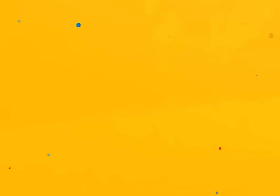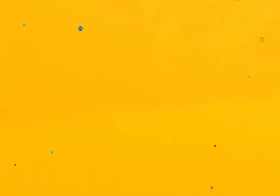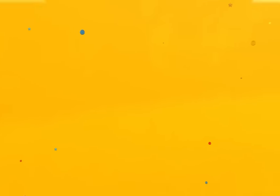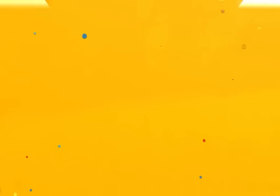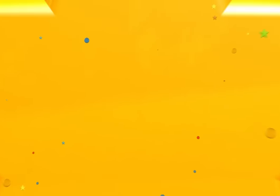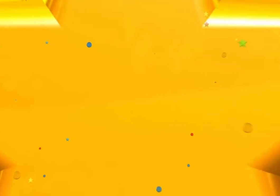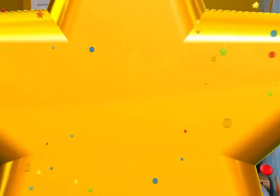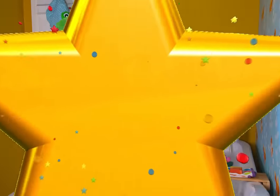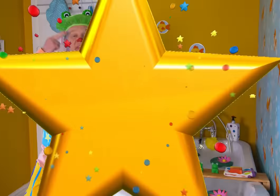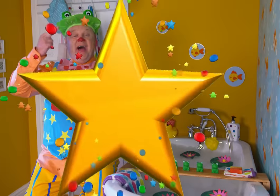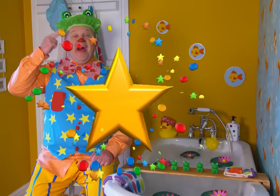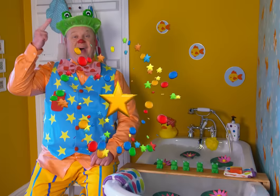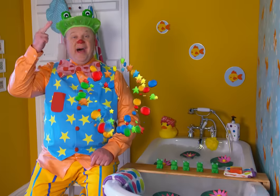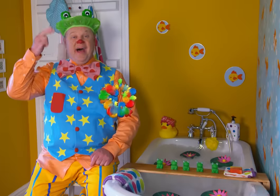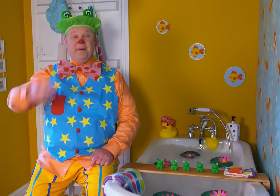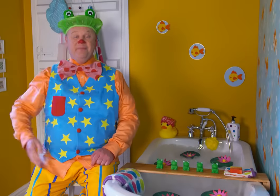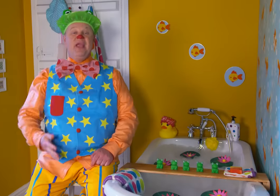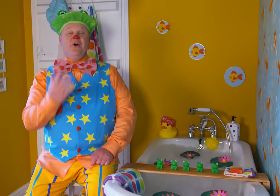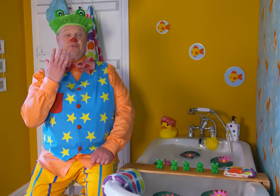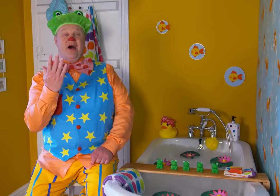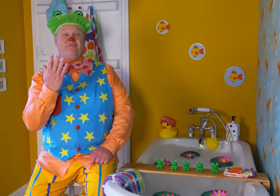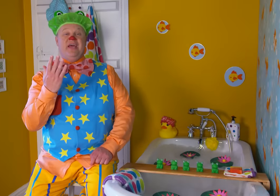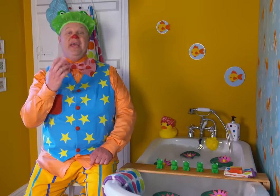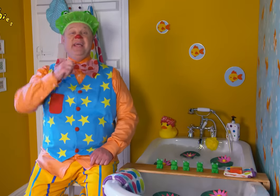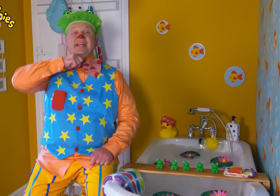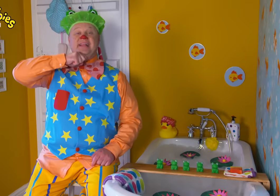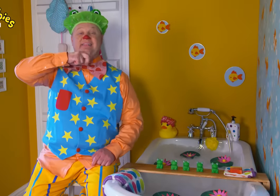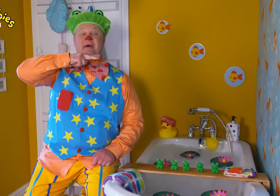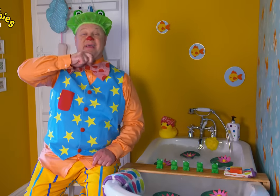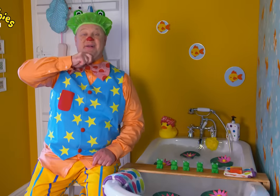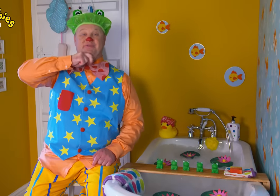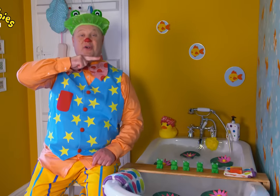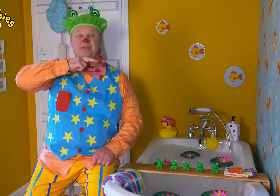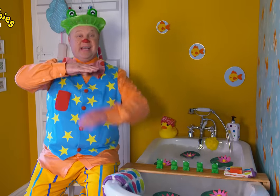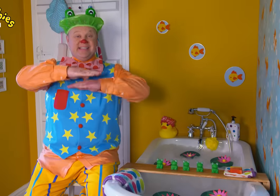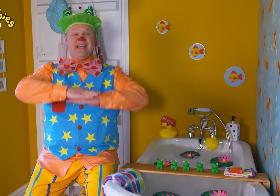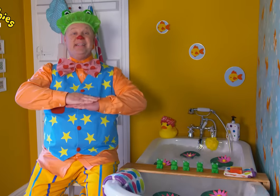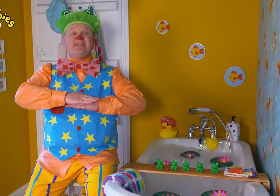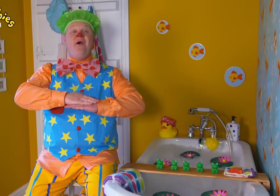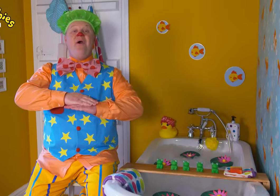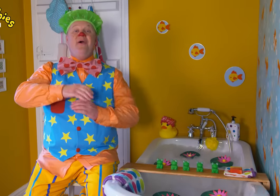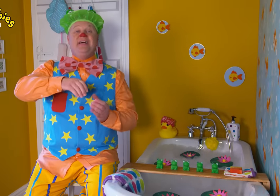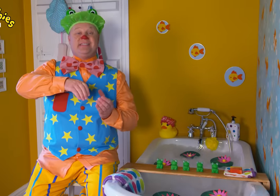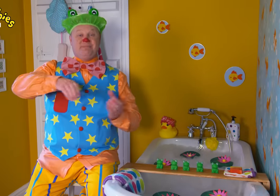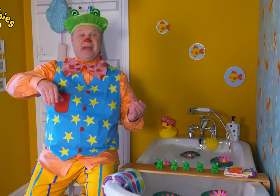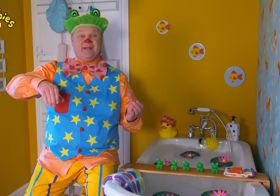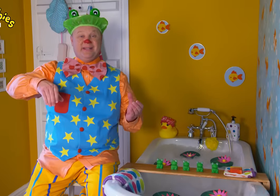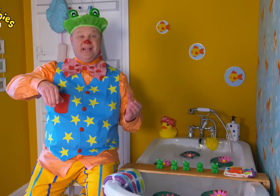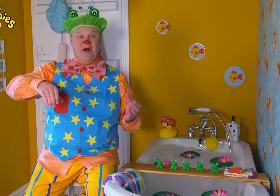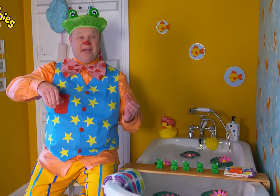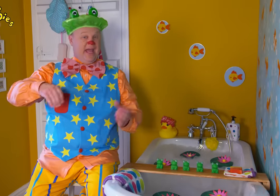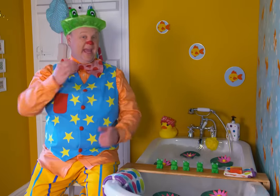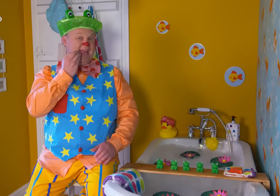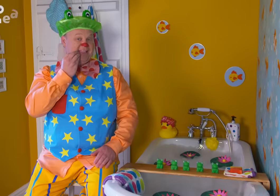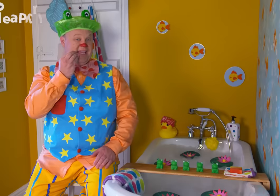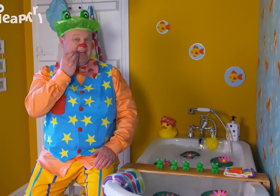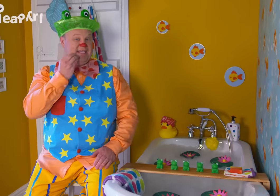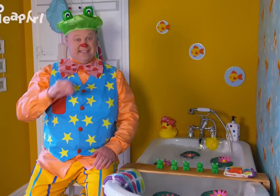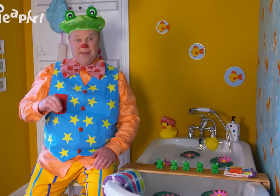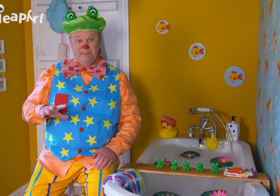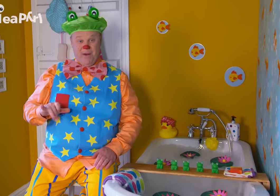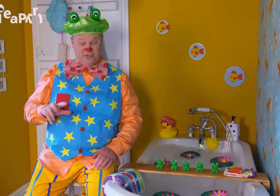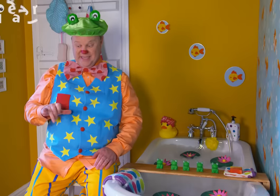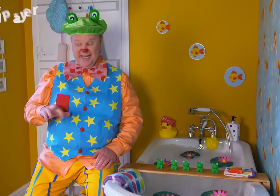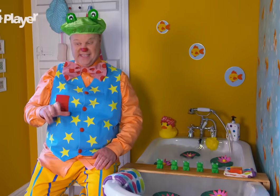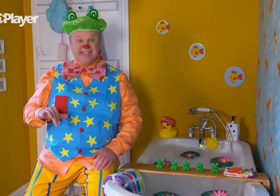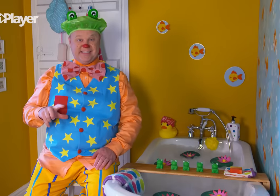we can sing together five little speckled frogs sat on a speckled log eating some most delicious